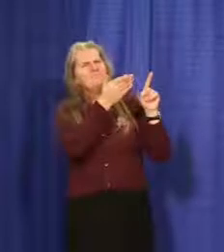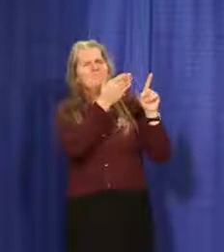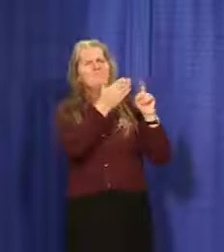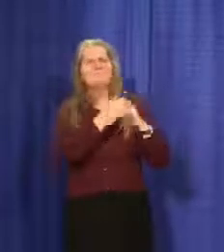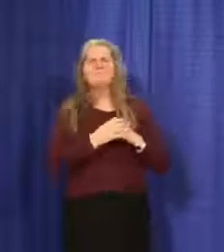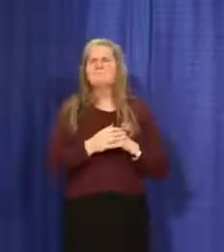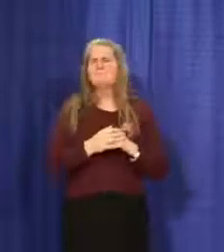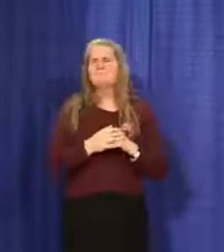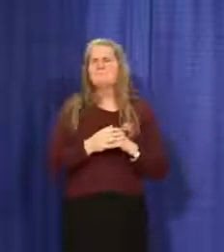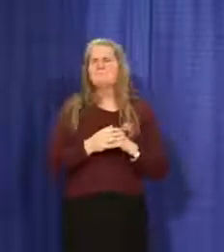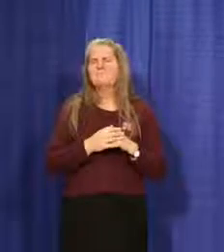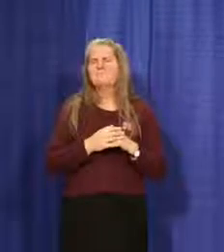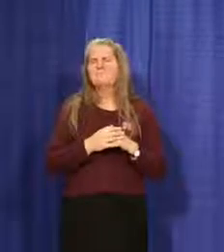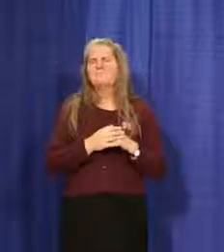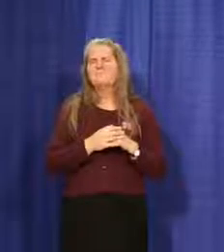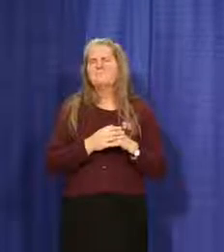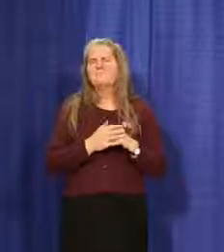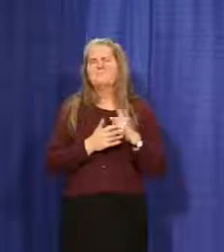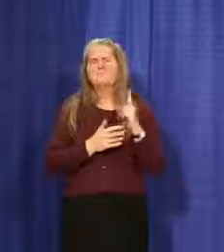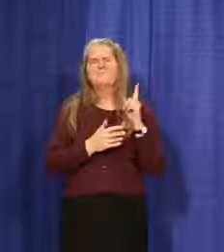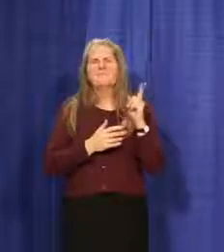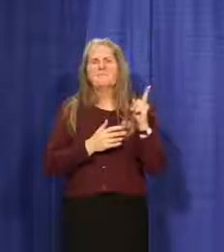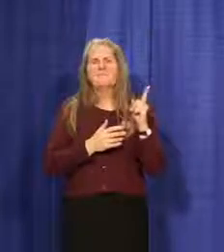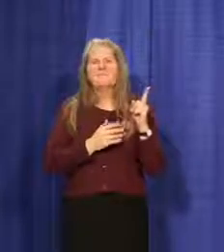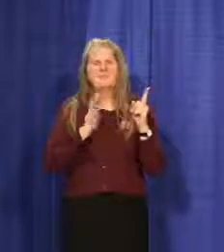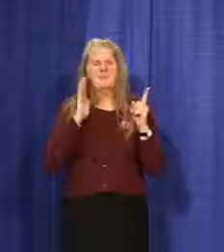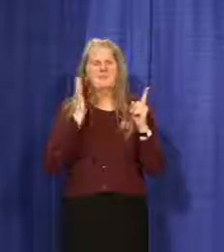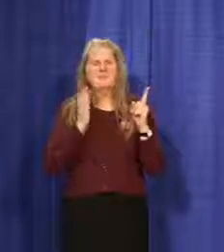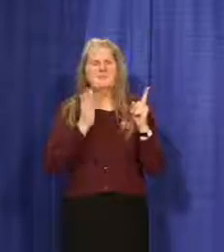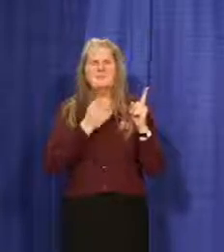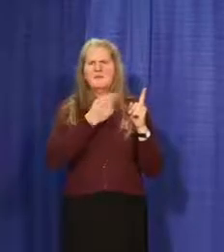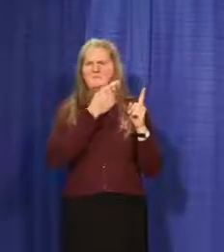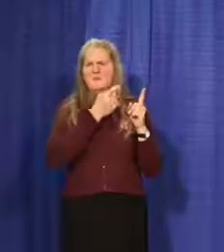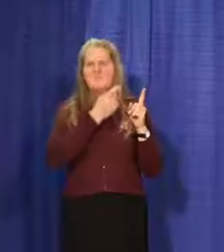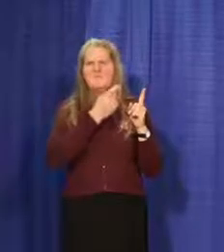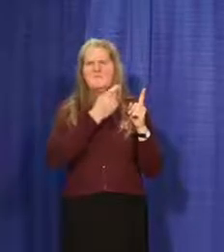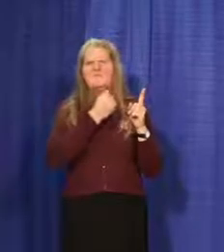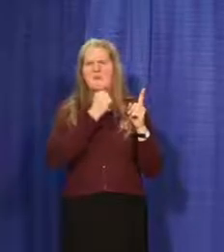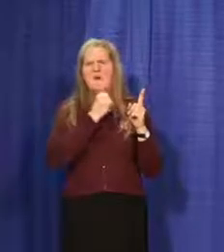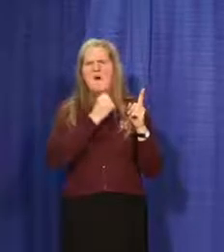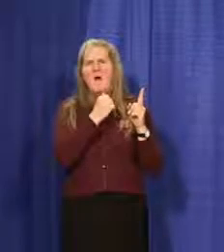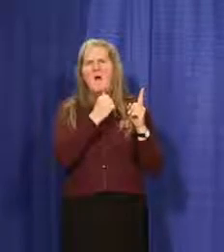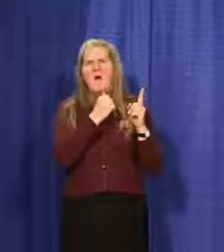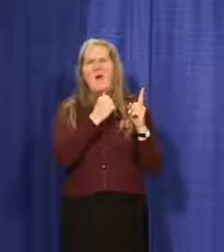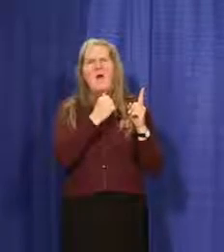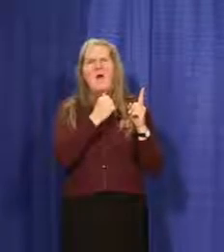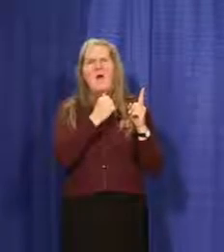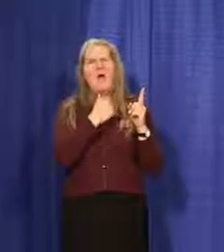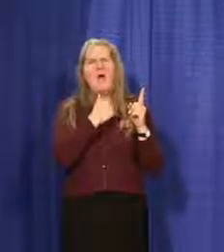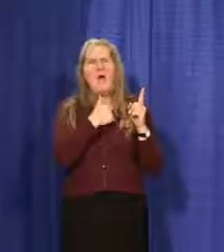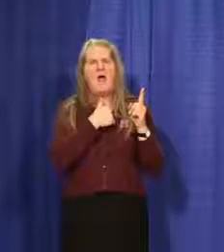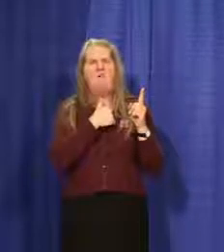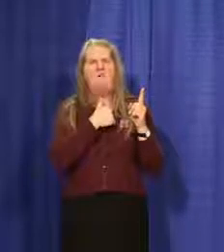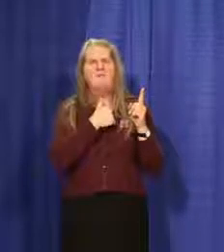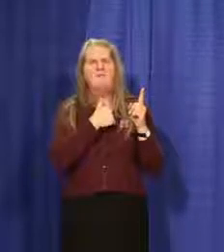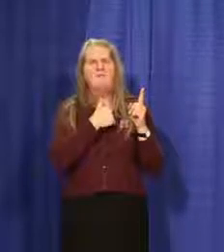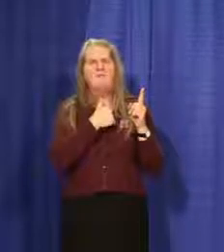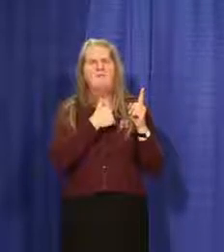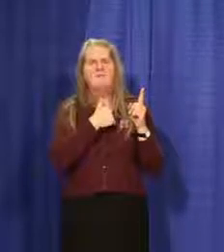state where they have not had